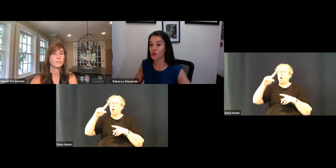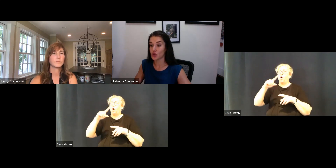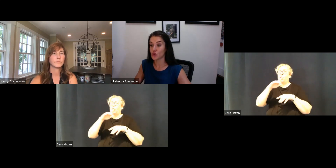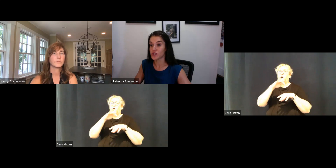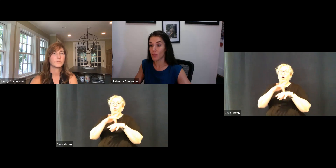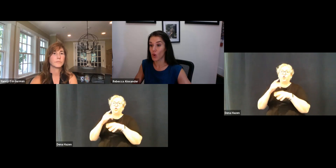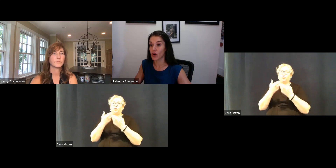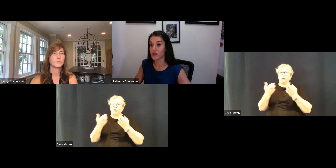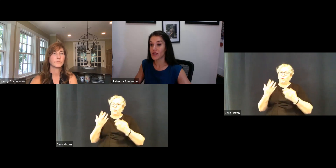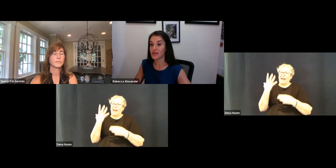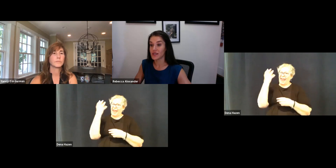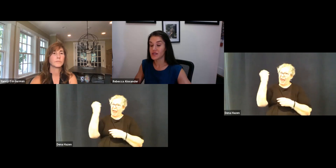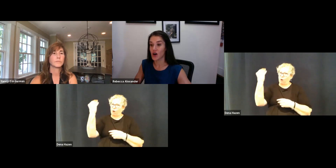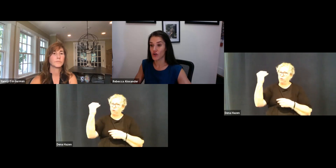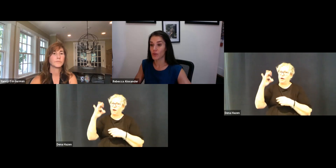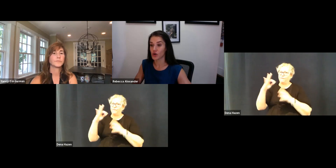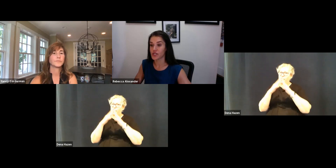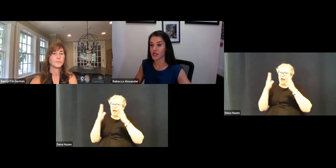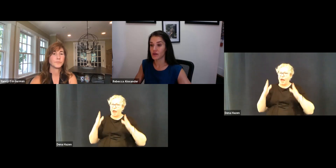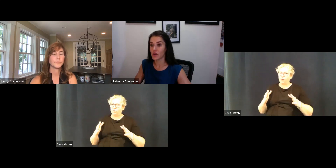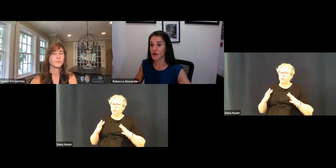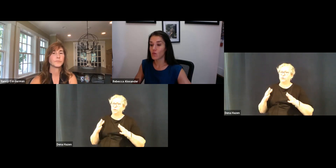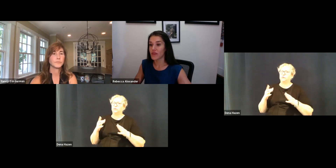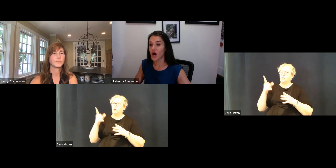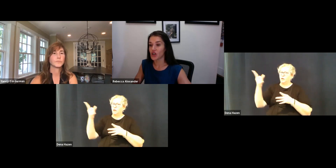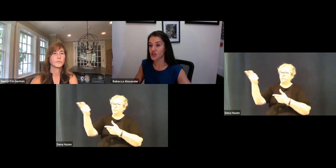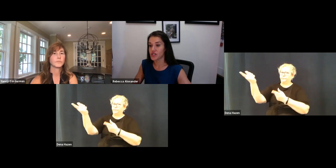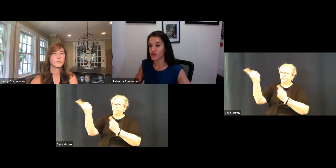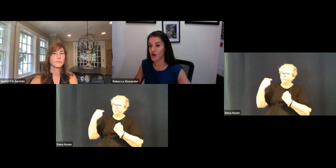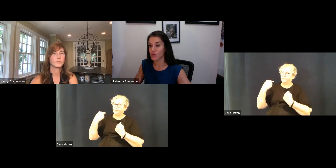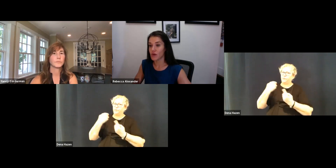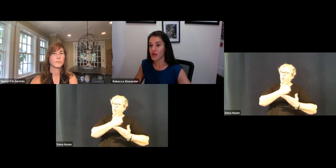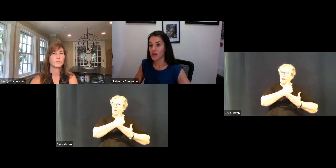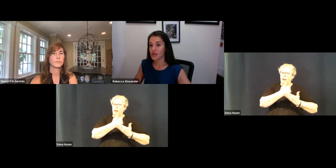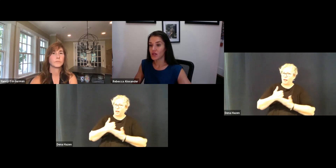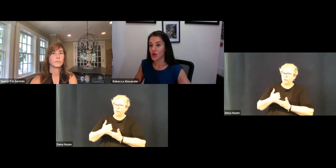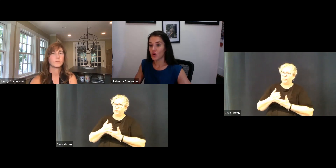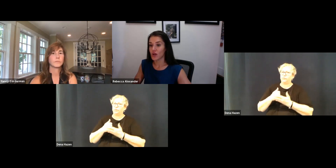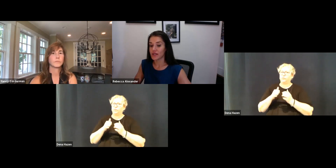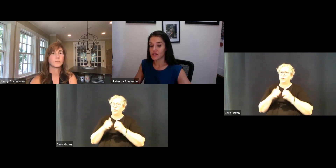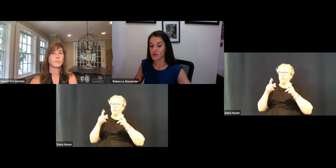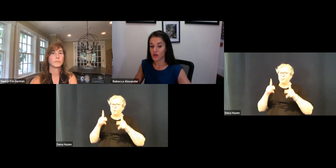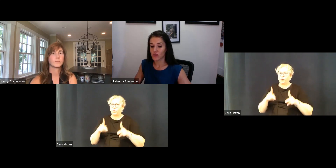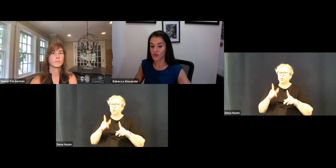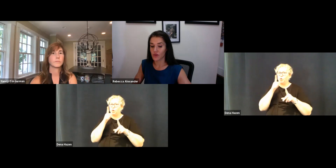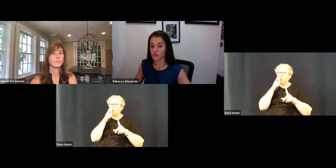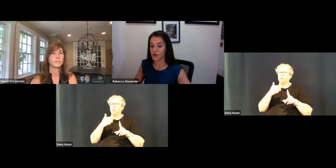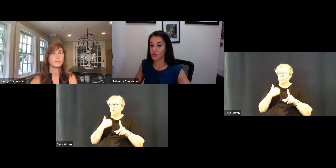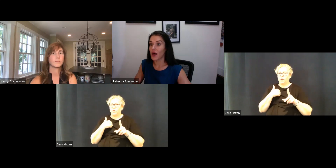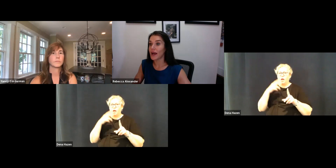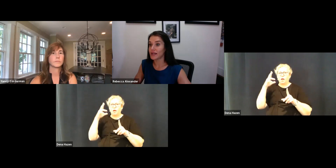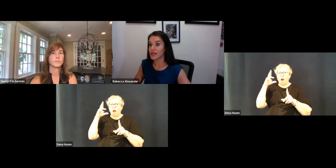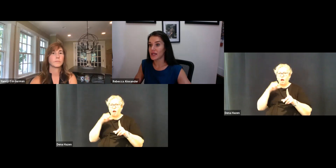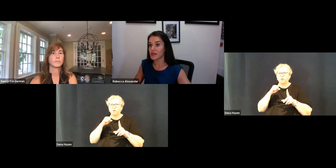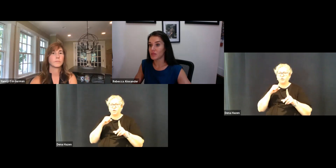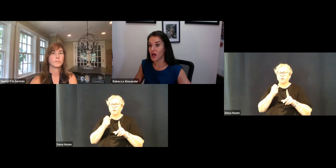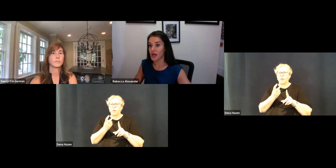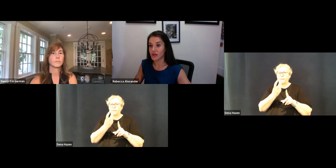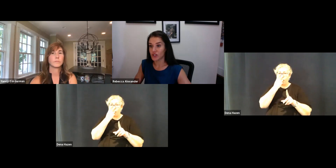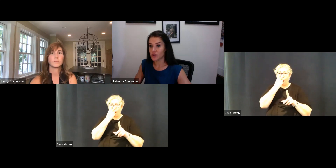you support this other person with Usher syndrome. It's sort of the blind leading the blind, which